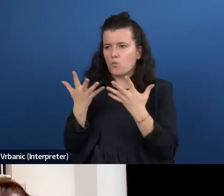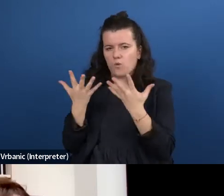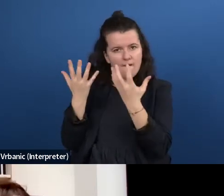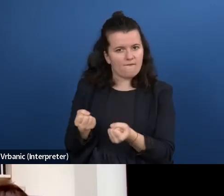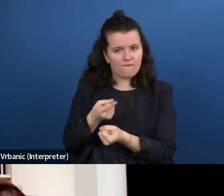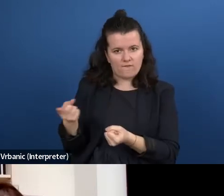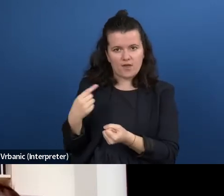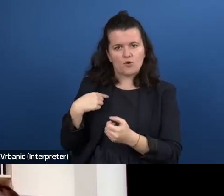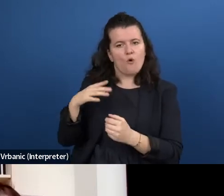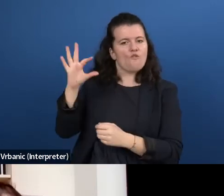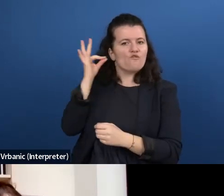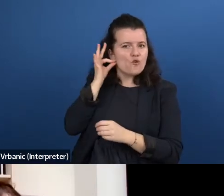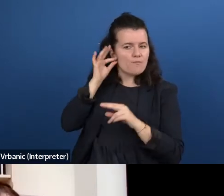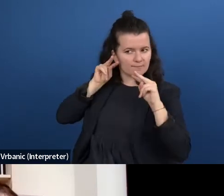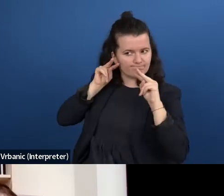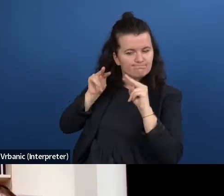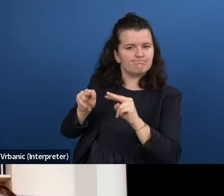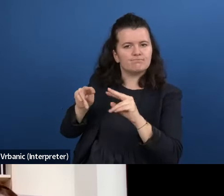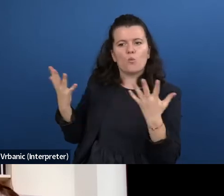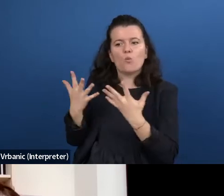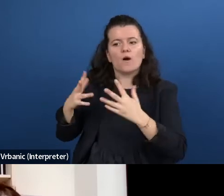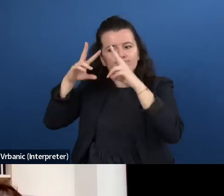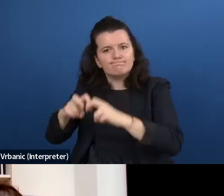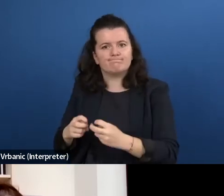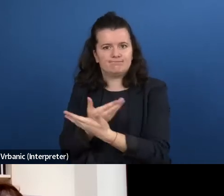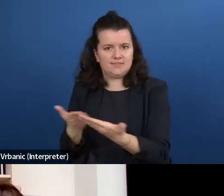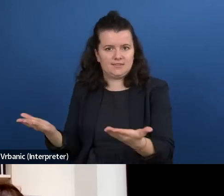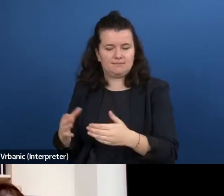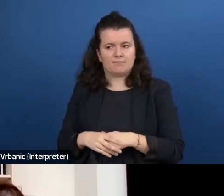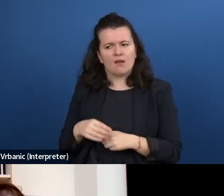to find out about the reality faced by women and girls with disabilities